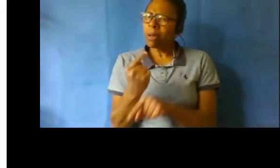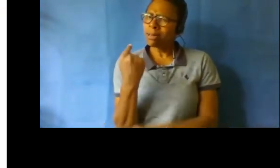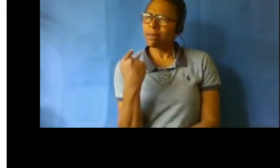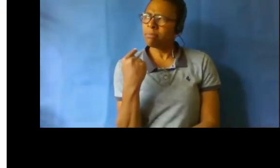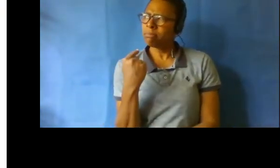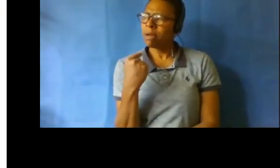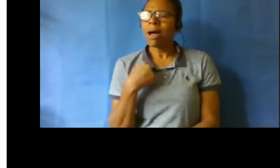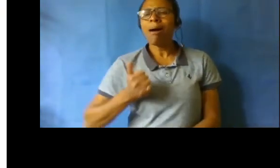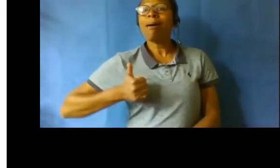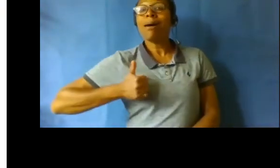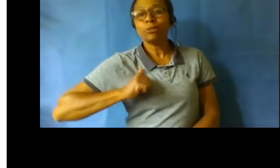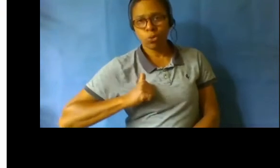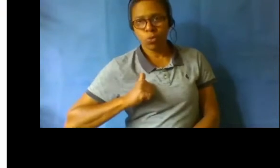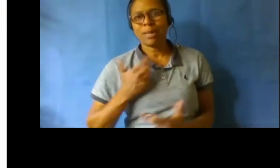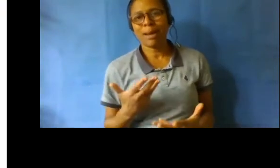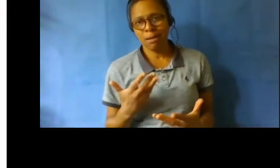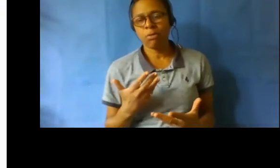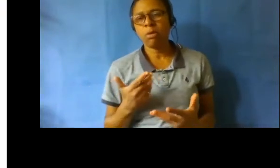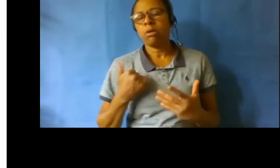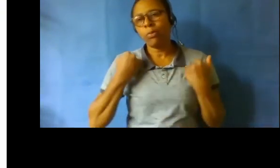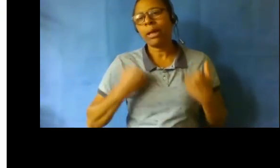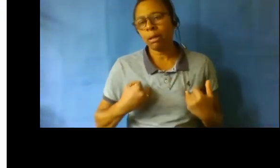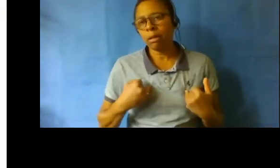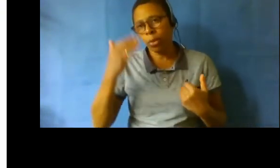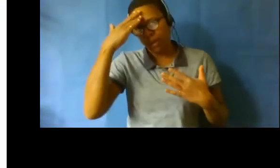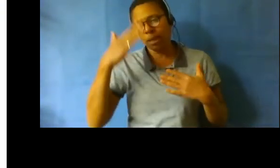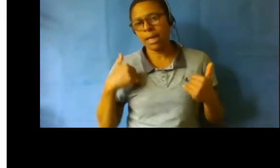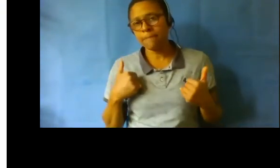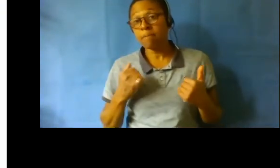was about two I was a very serious baby my mom and grandma were also in both